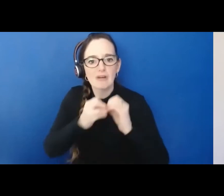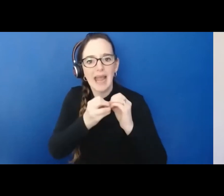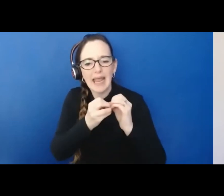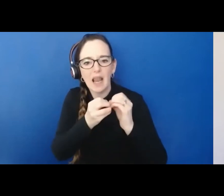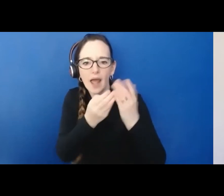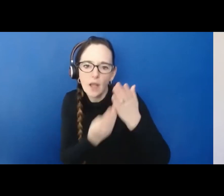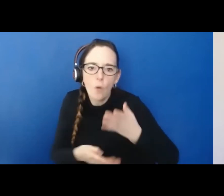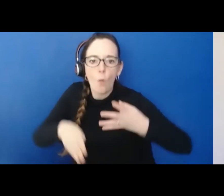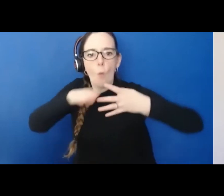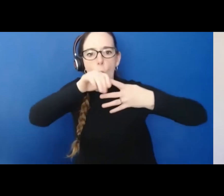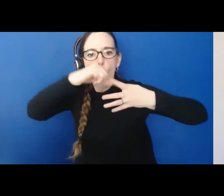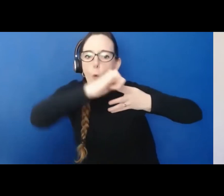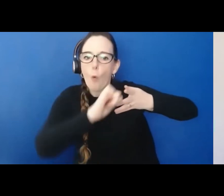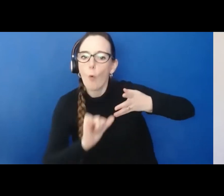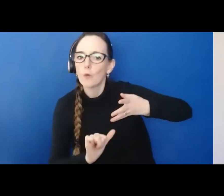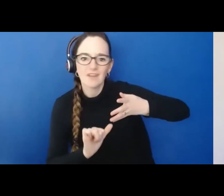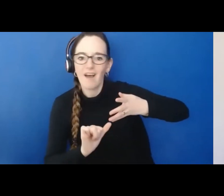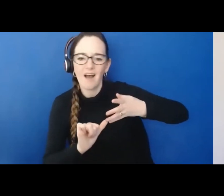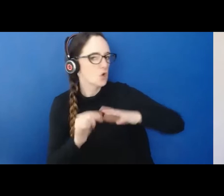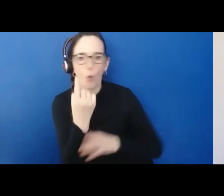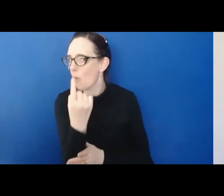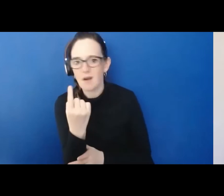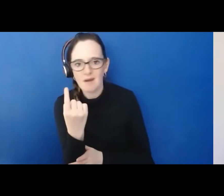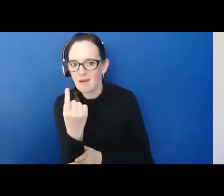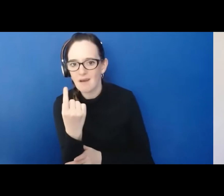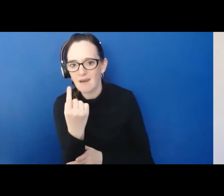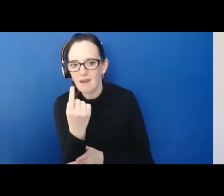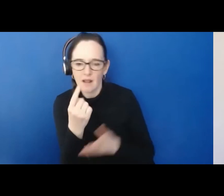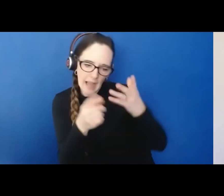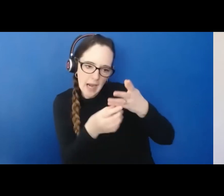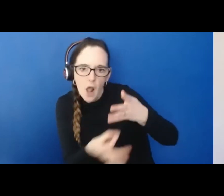round without omitting these votes. This offers collective decisions to be made